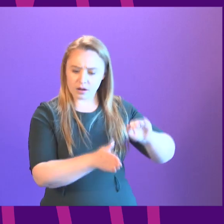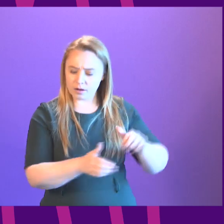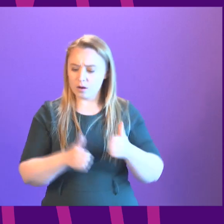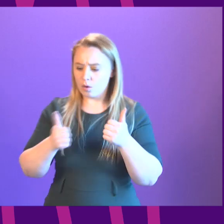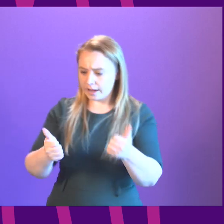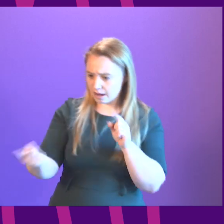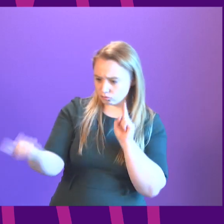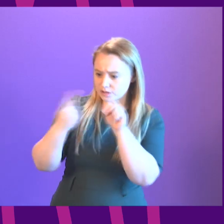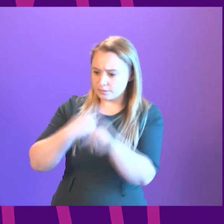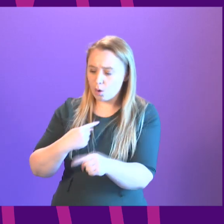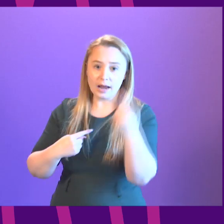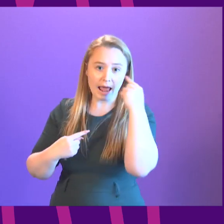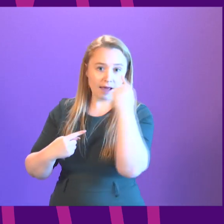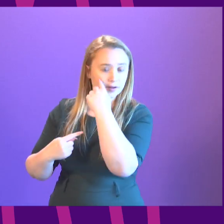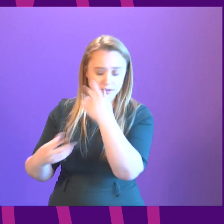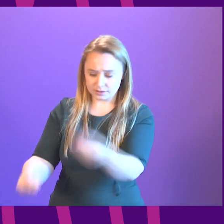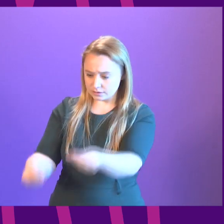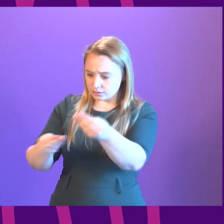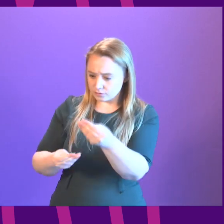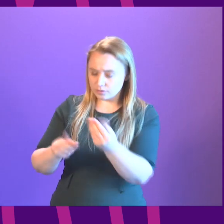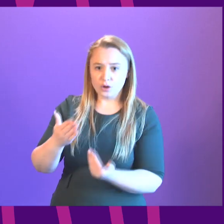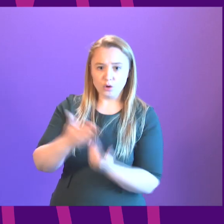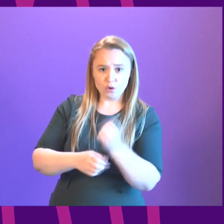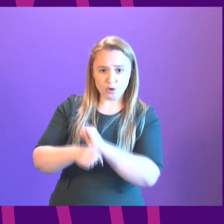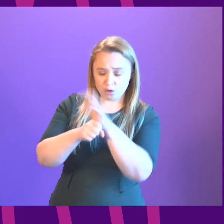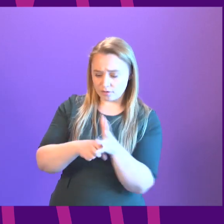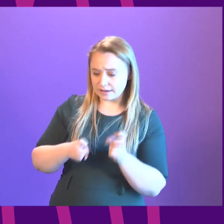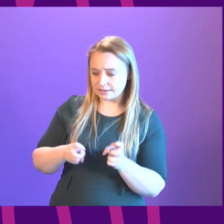to the evidence that we have a new strain of the virus that none of us saw coming or